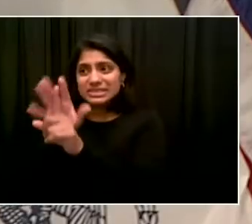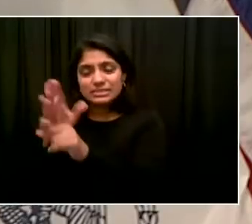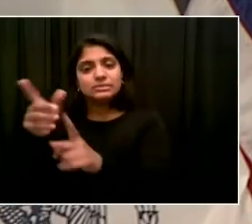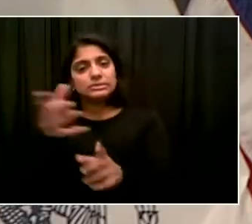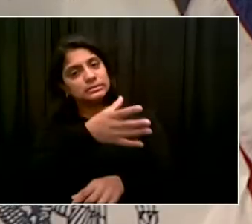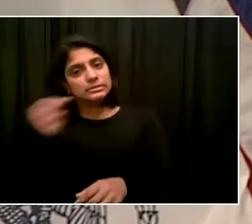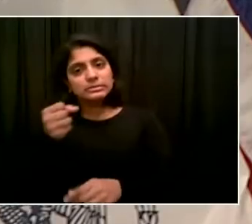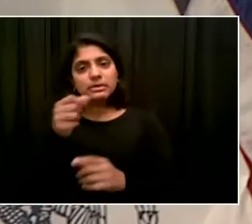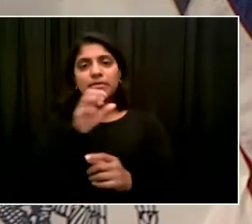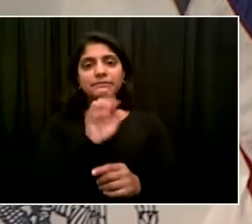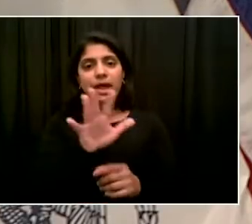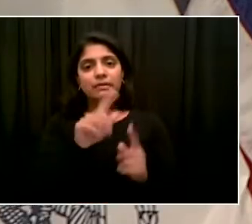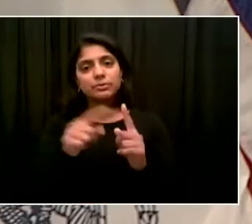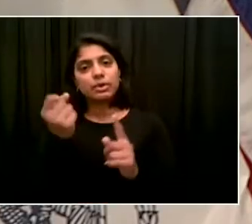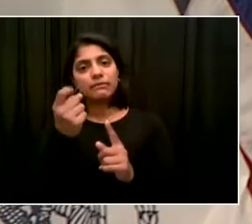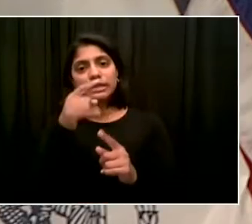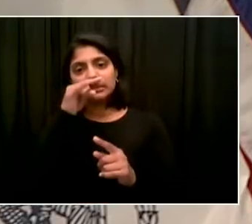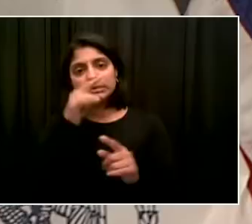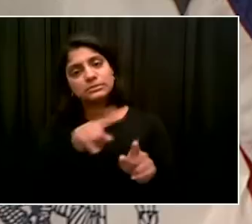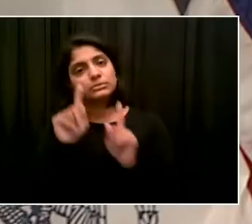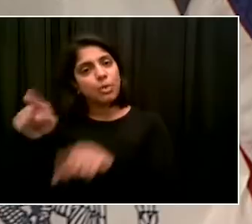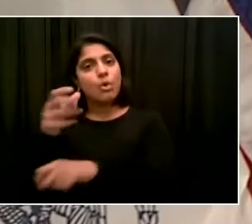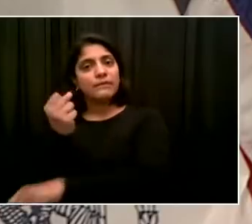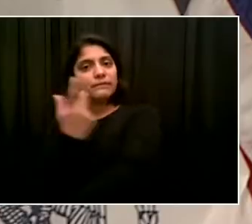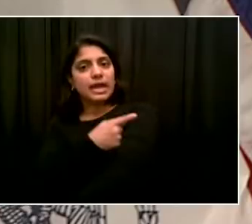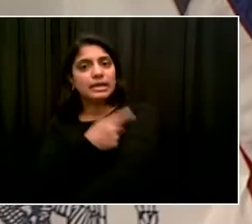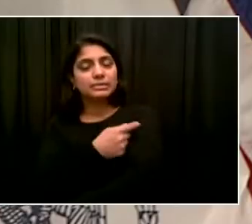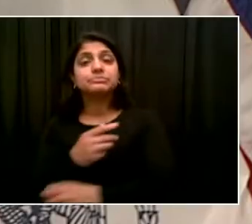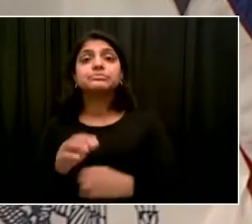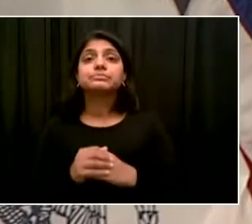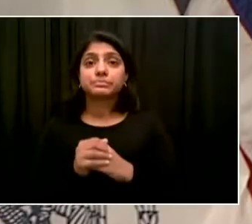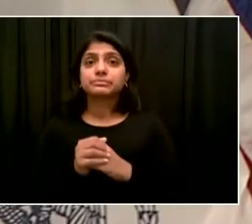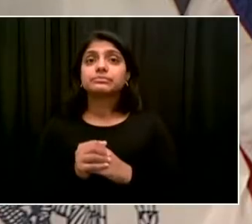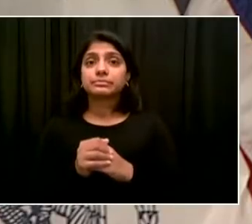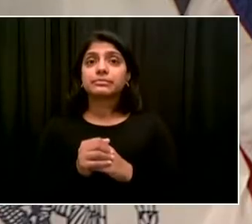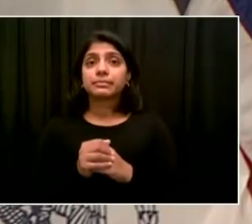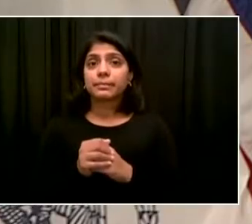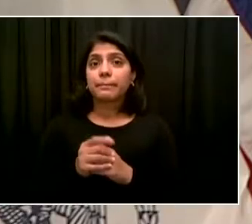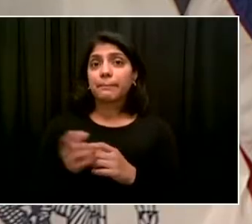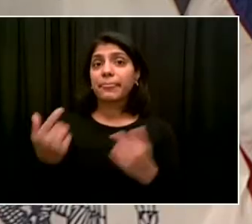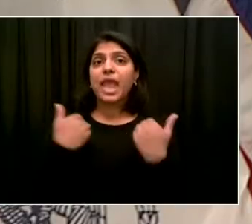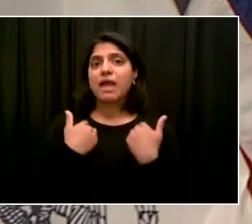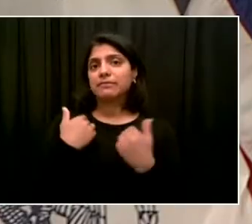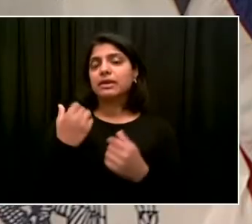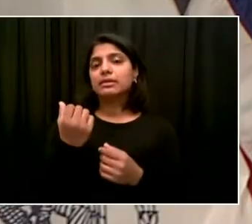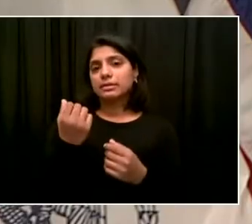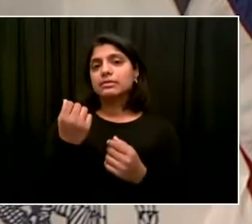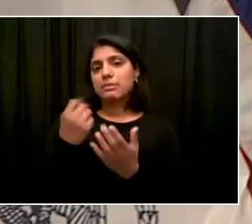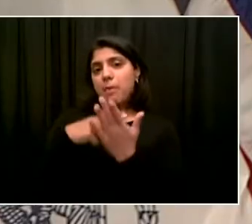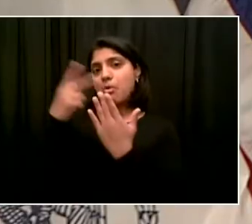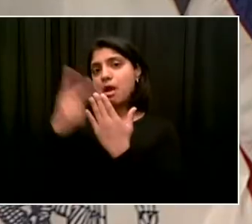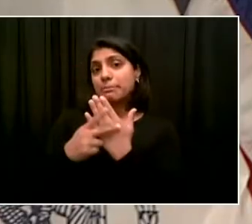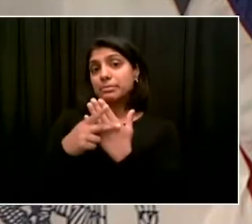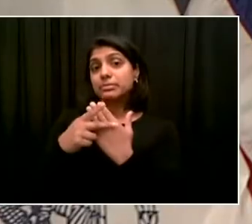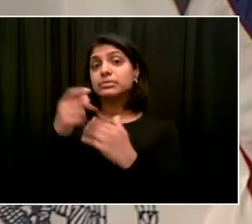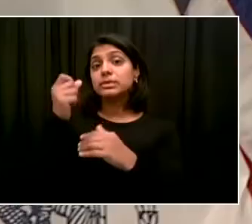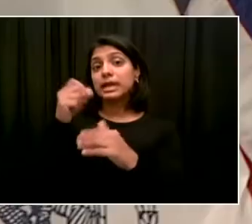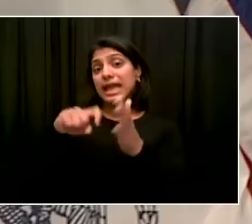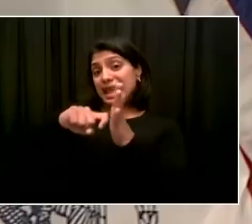THE KEY TO NYC STRATEGY WAS